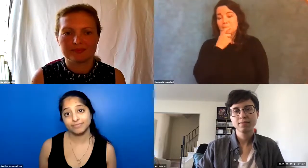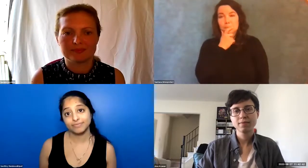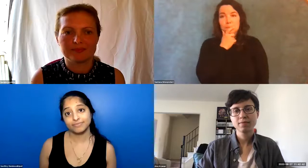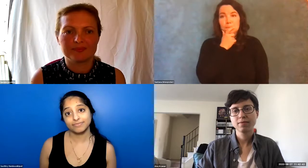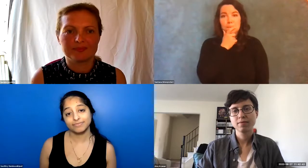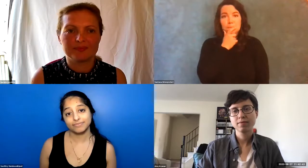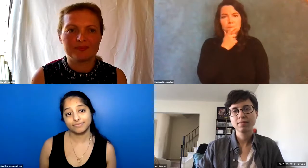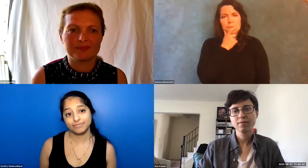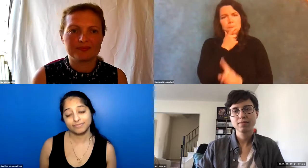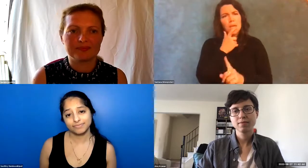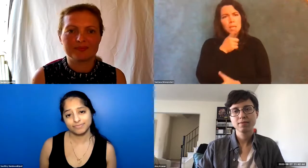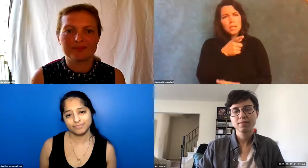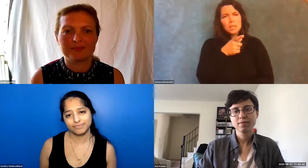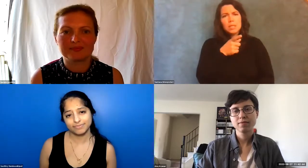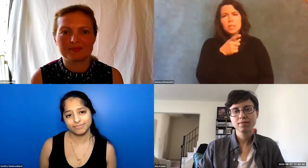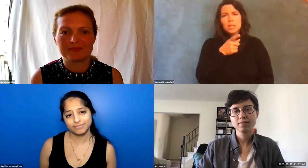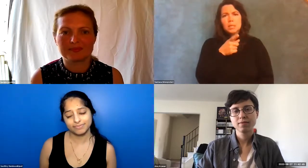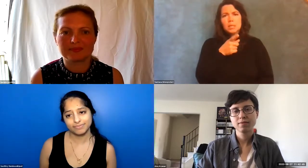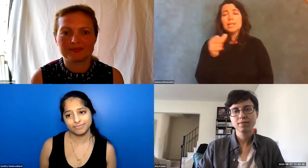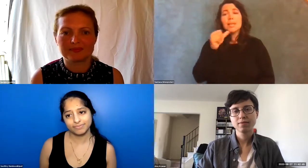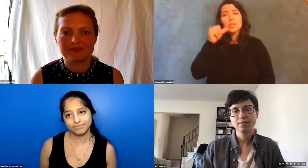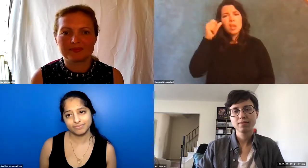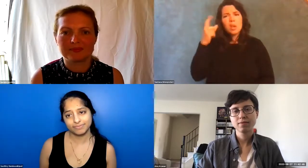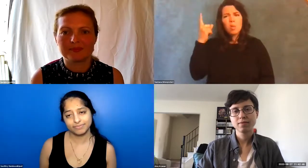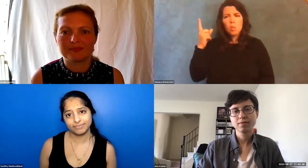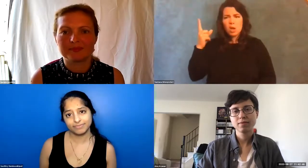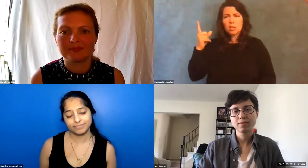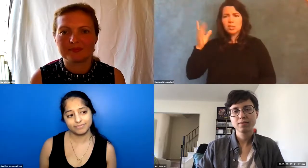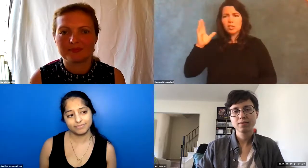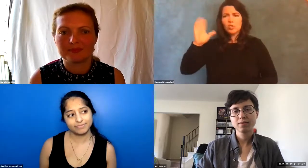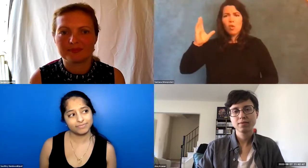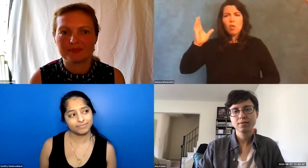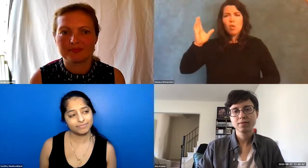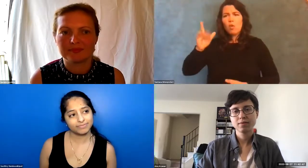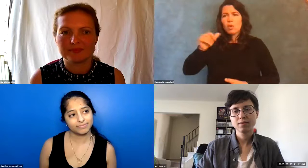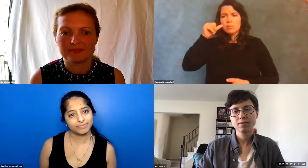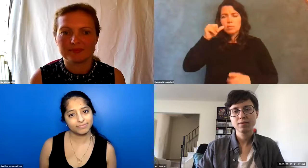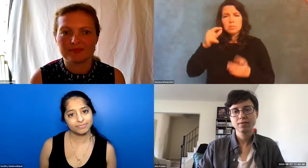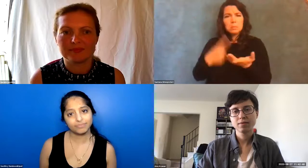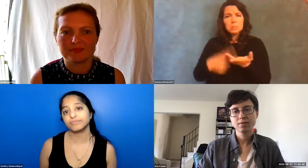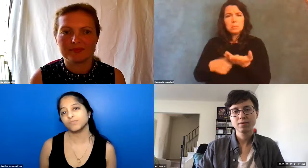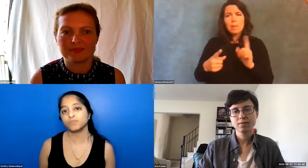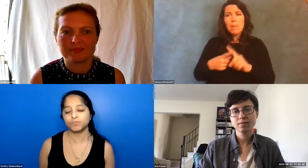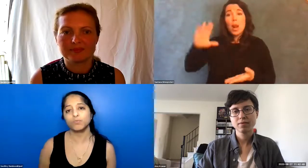talking about in your talk yesterday that those that have less exposure to -- was also